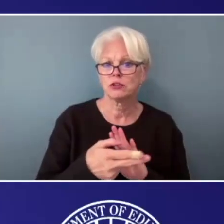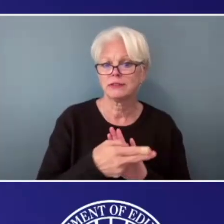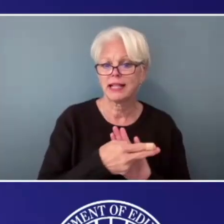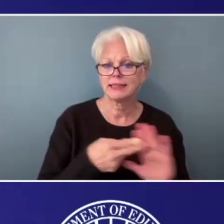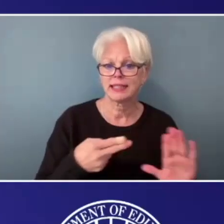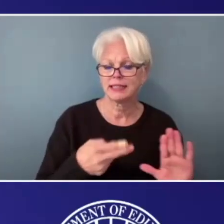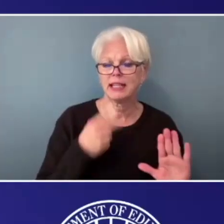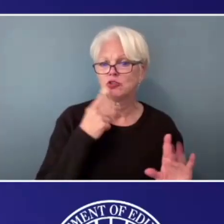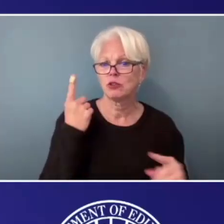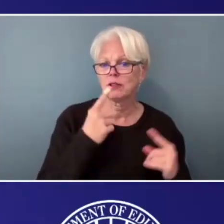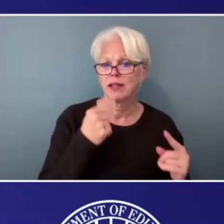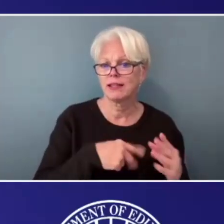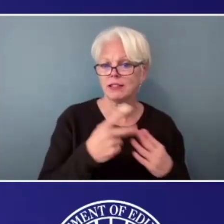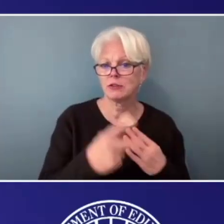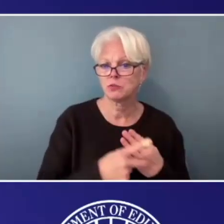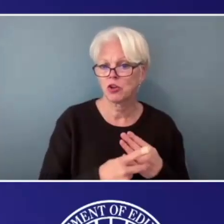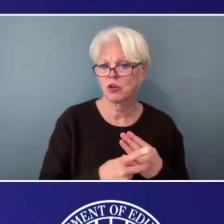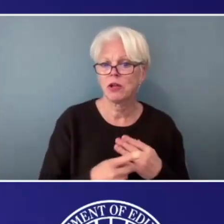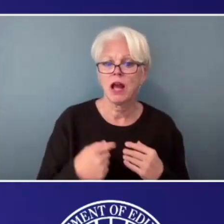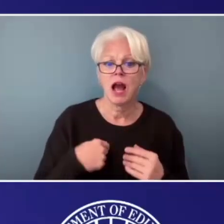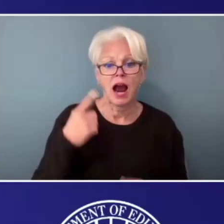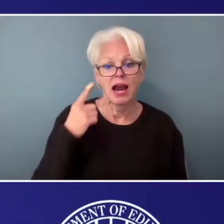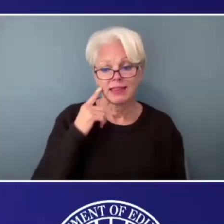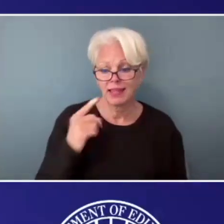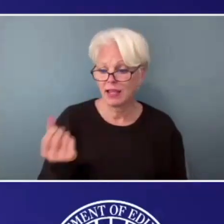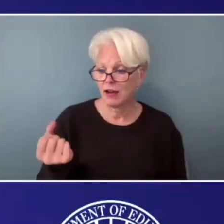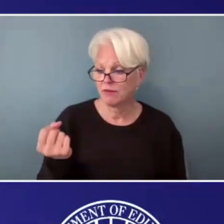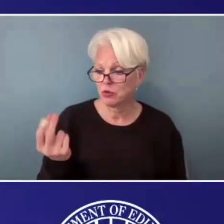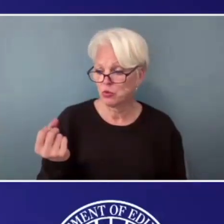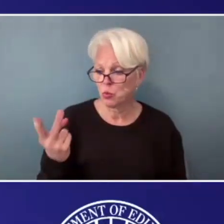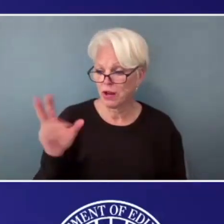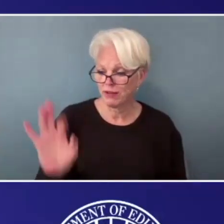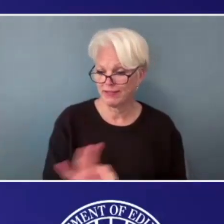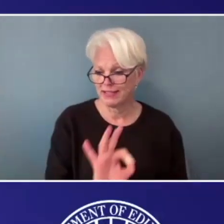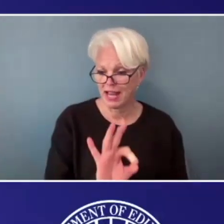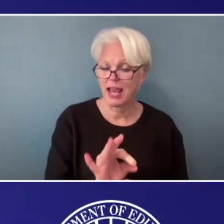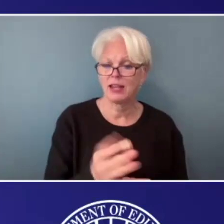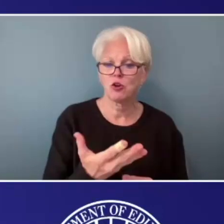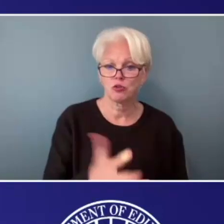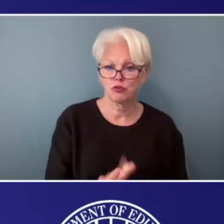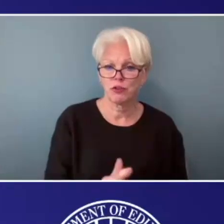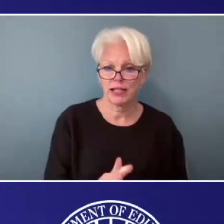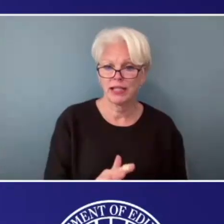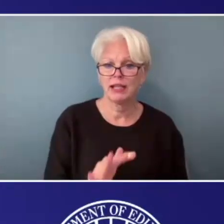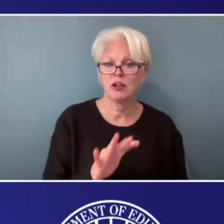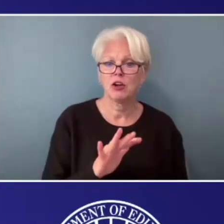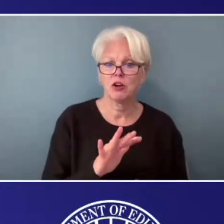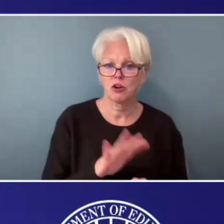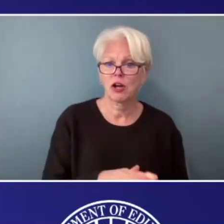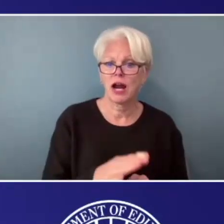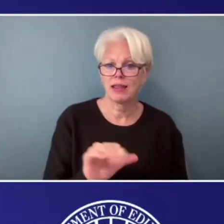I think 9 of the 12 are already on the 10 that Congress said are examples,